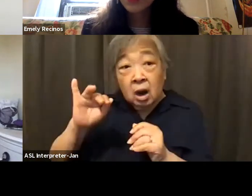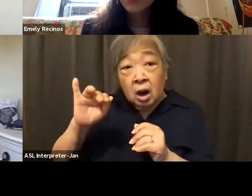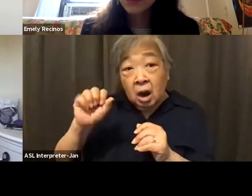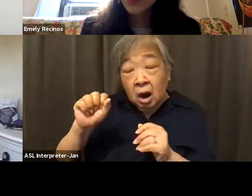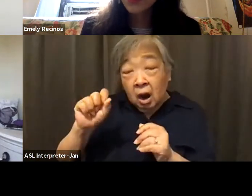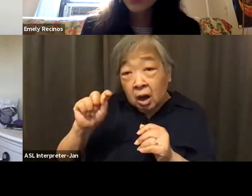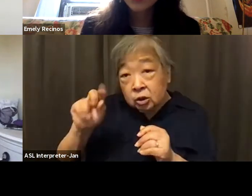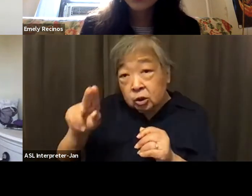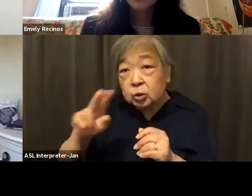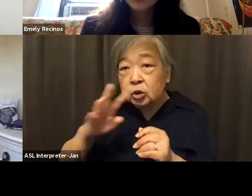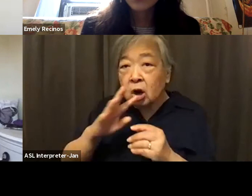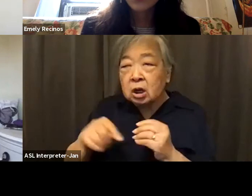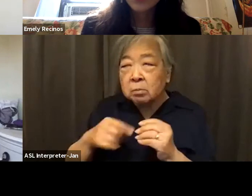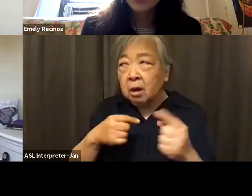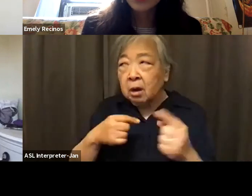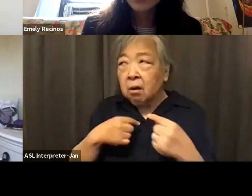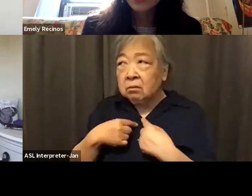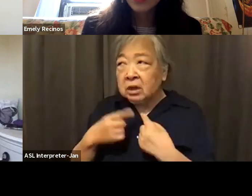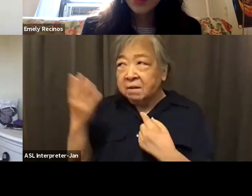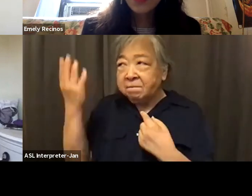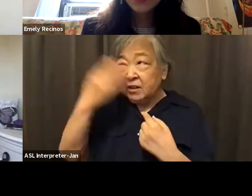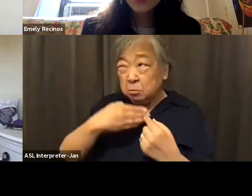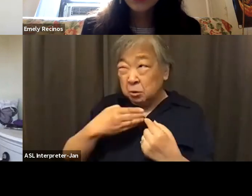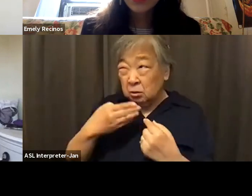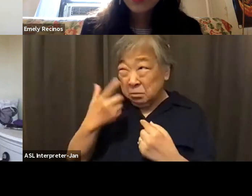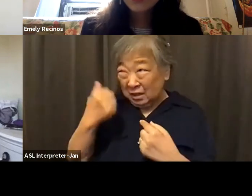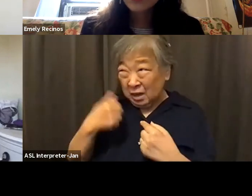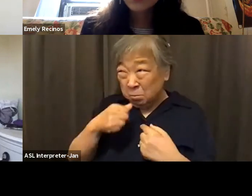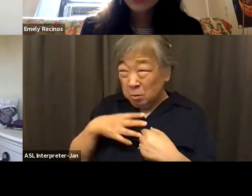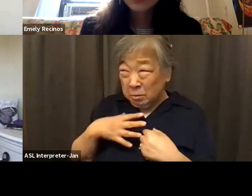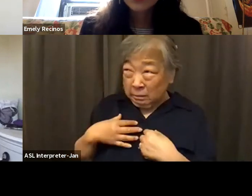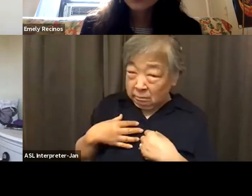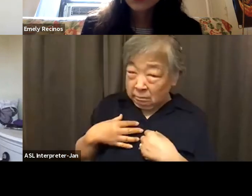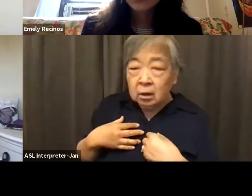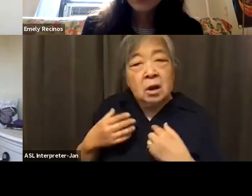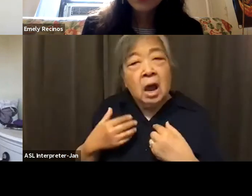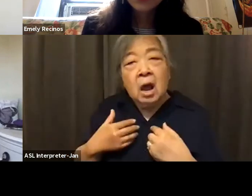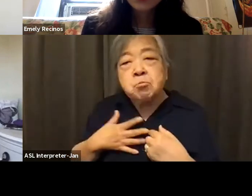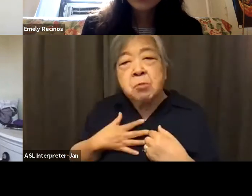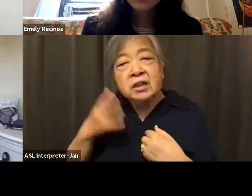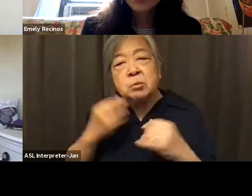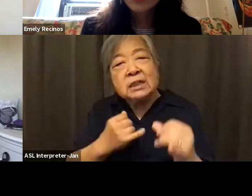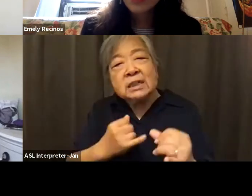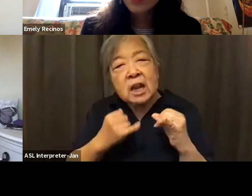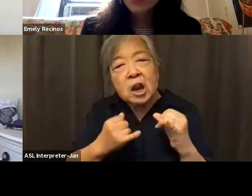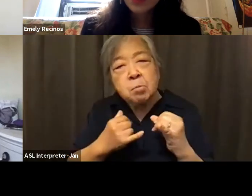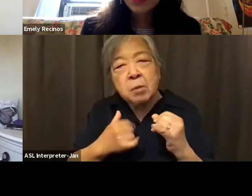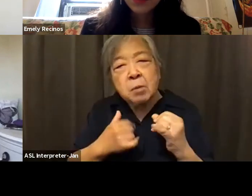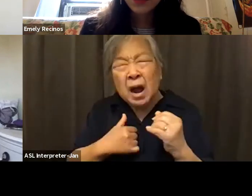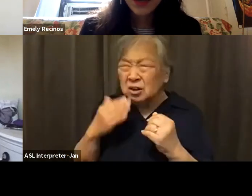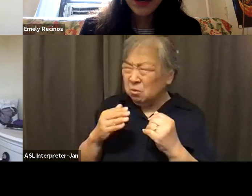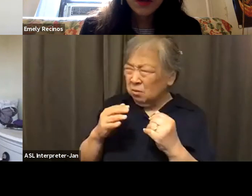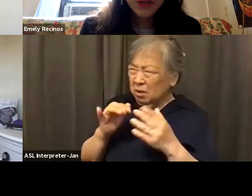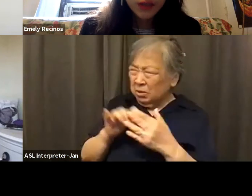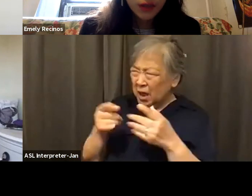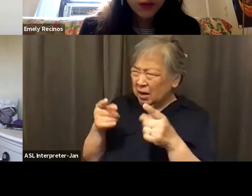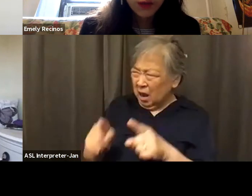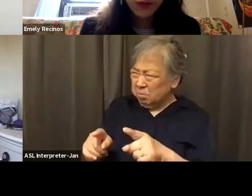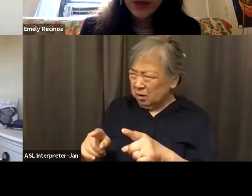being invisible because of being a woman, I also had a lot of those similar experiences too where I wasn't sure if something was happening because I was blind or because I was a woman.